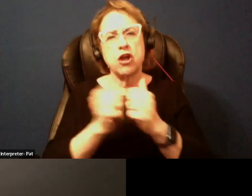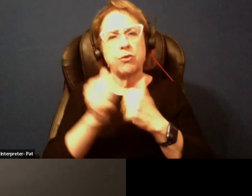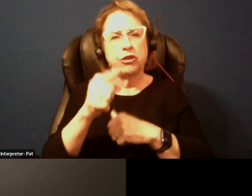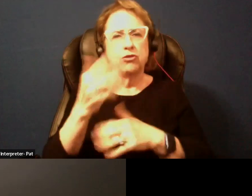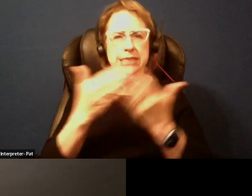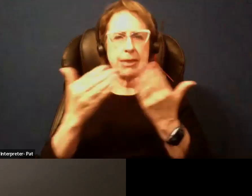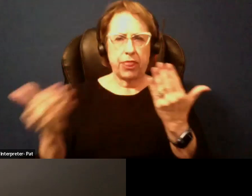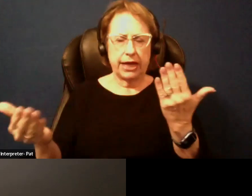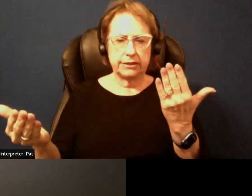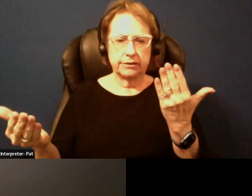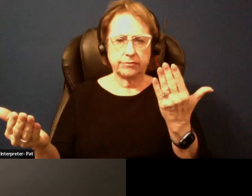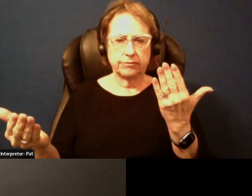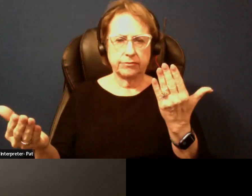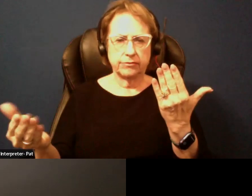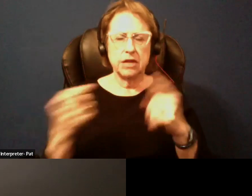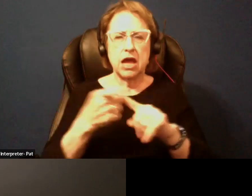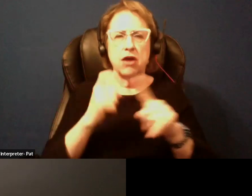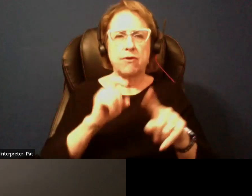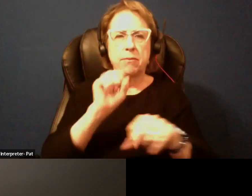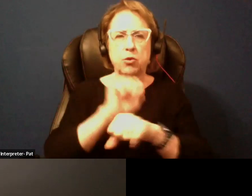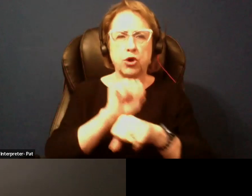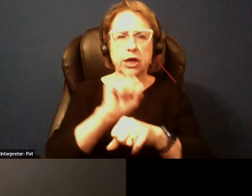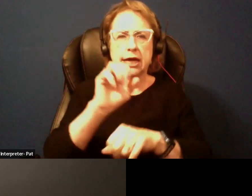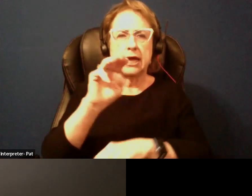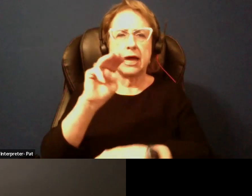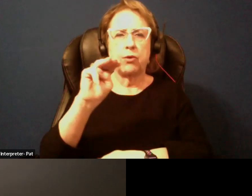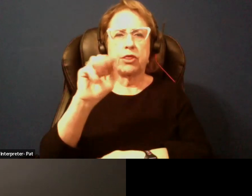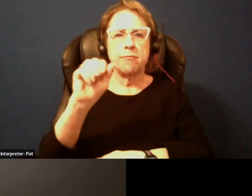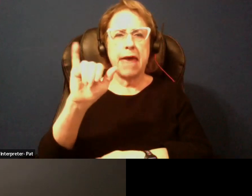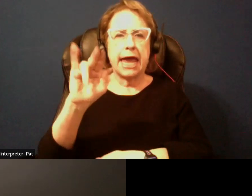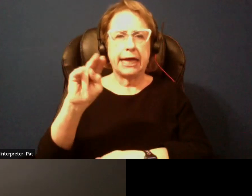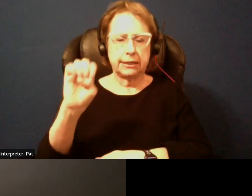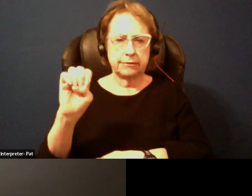that came from our work with the State of Maine. State of Maine had a consultant do